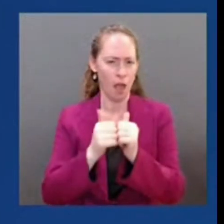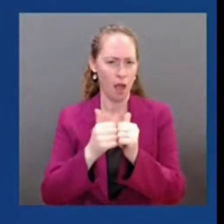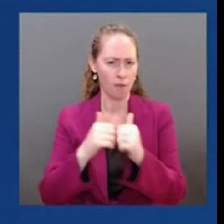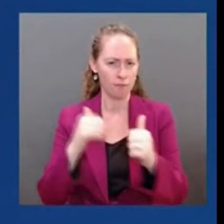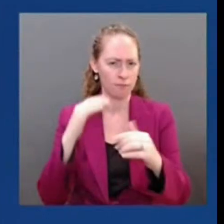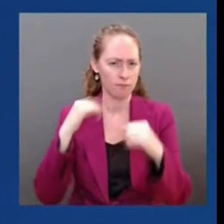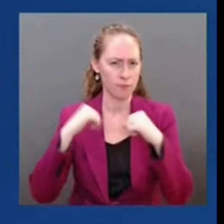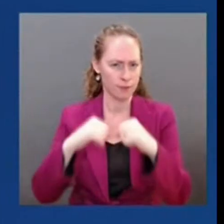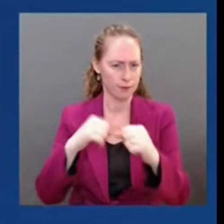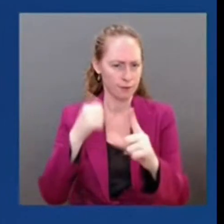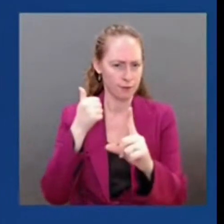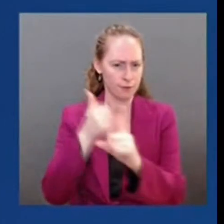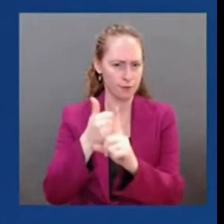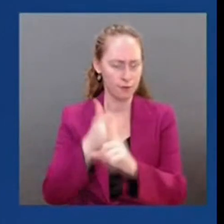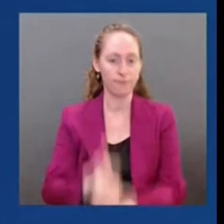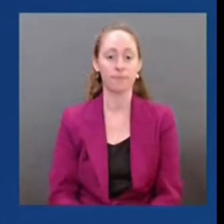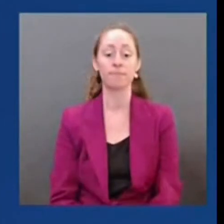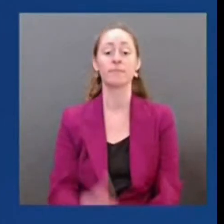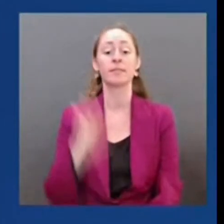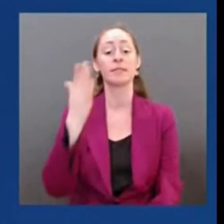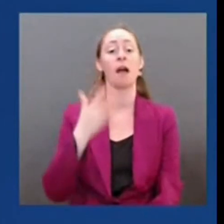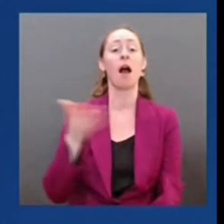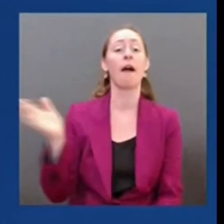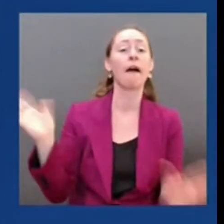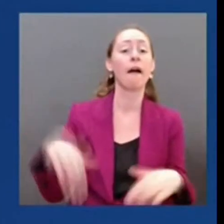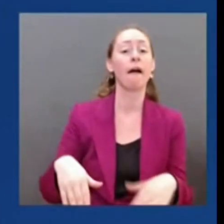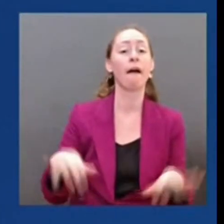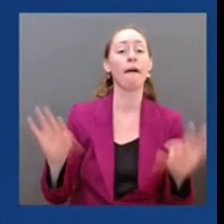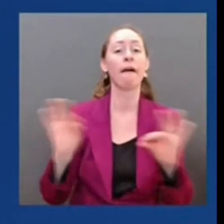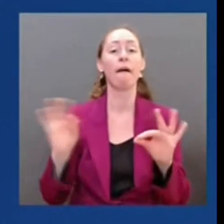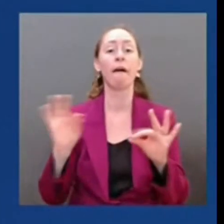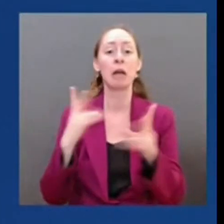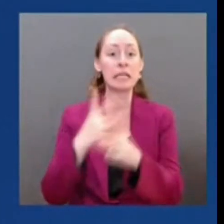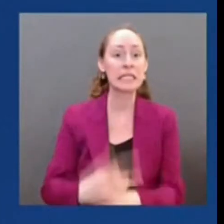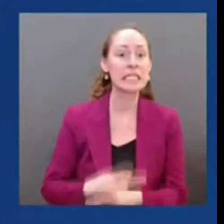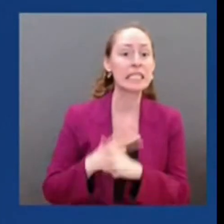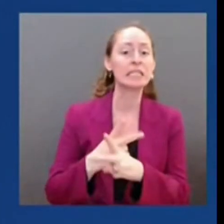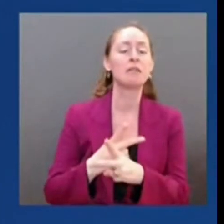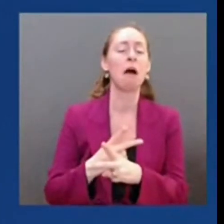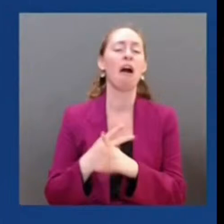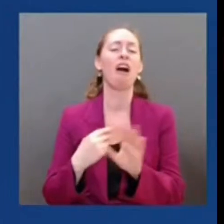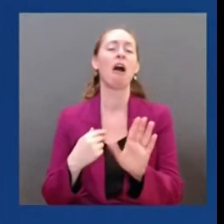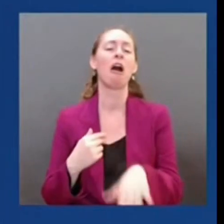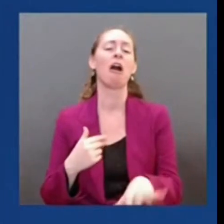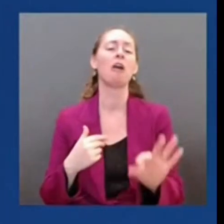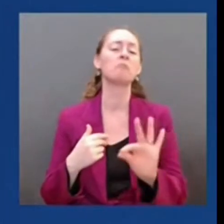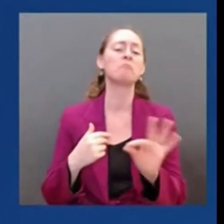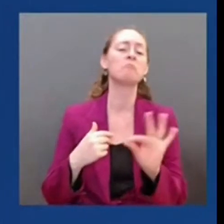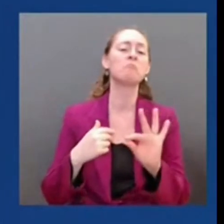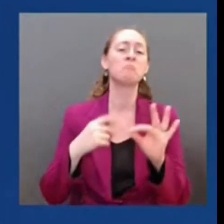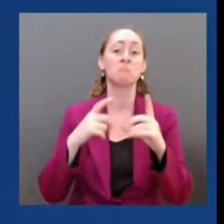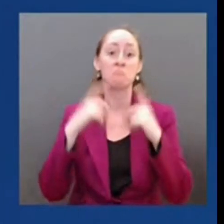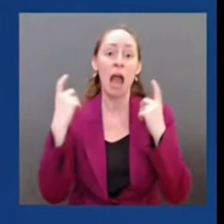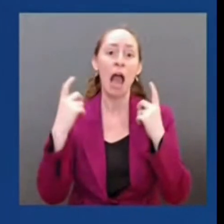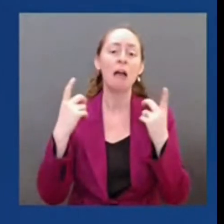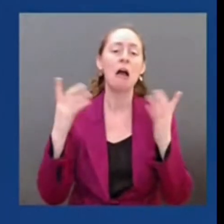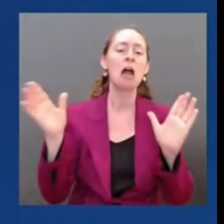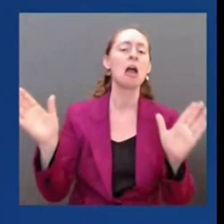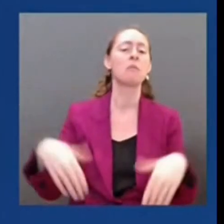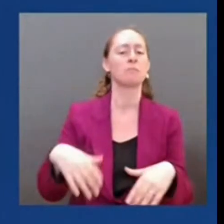THAT. AND ALSO, AS WE ALL KNOW, THERE HAS BEEN A RELAXATION OF